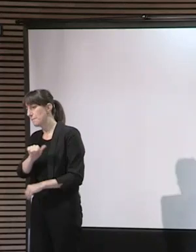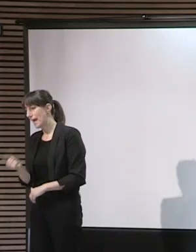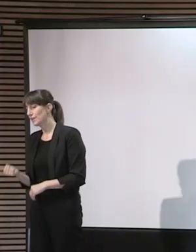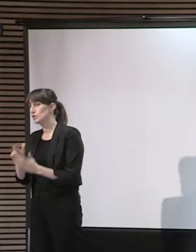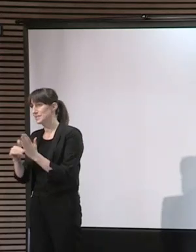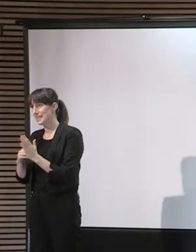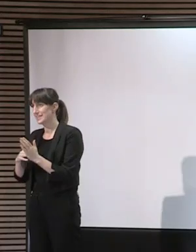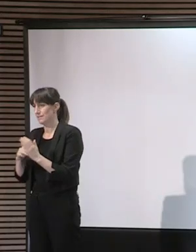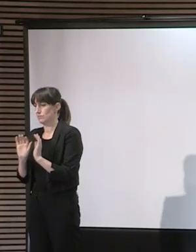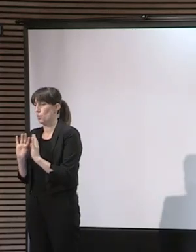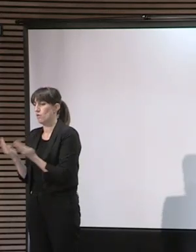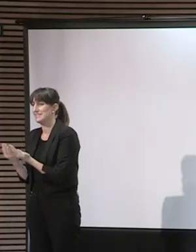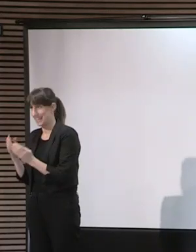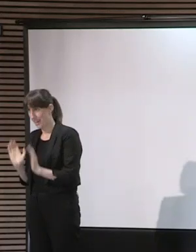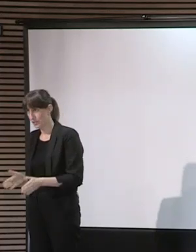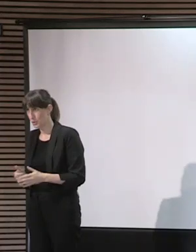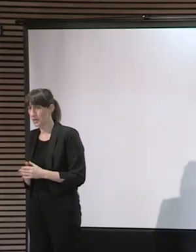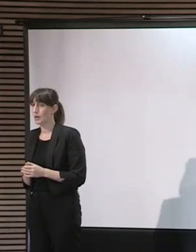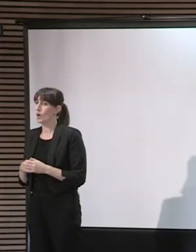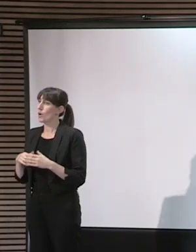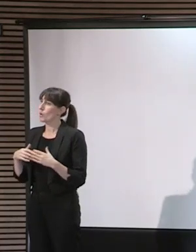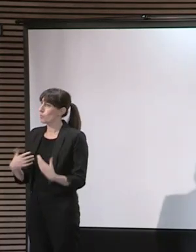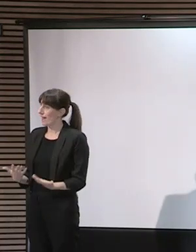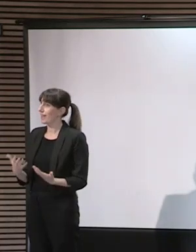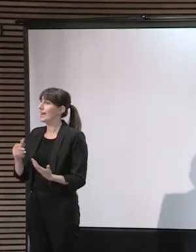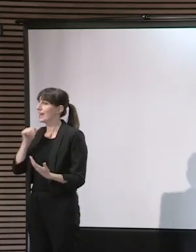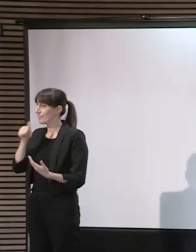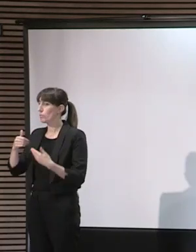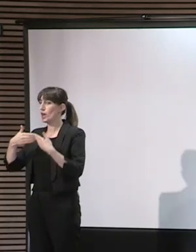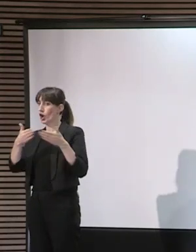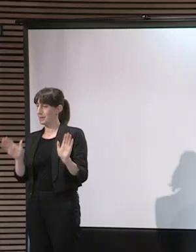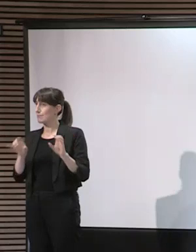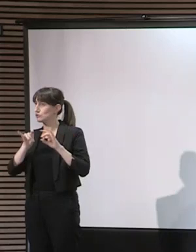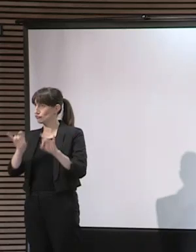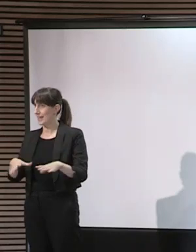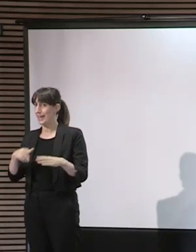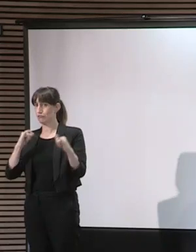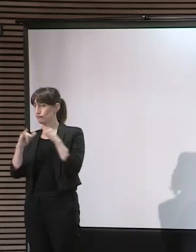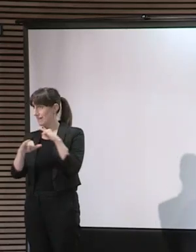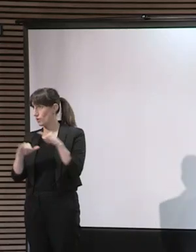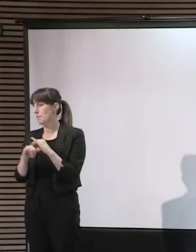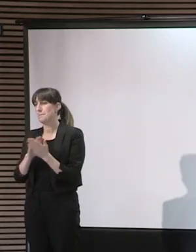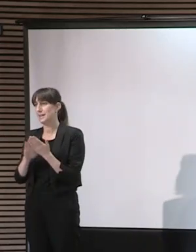wouldn't have to have a quarantine applied to them, which is the benefit of the trans-Tasman bubble - once we're in a position to apply